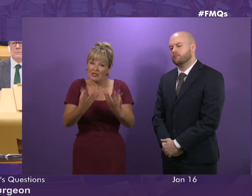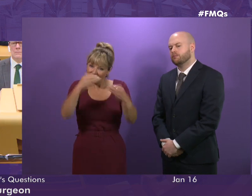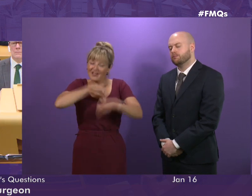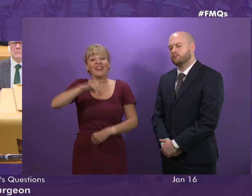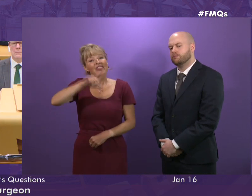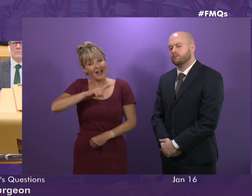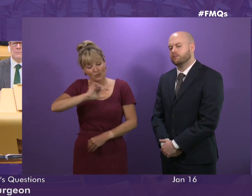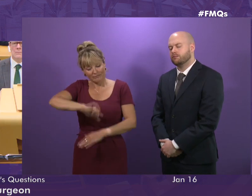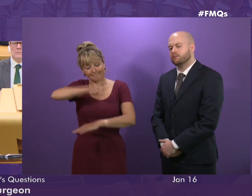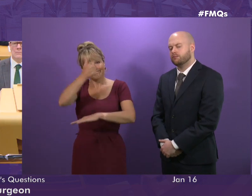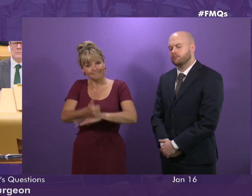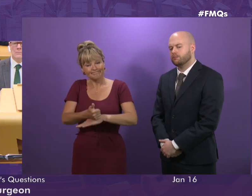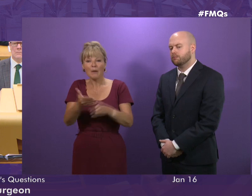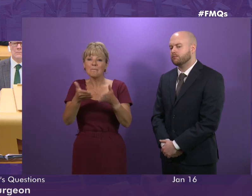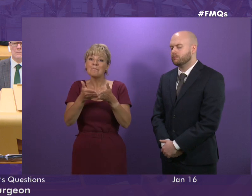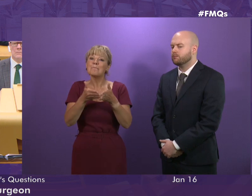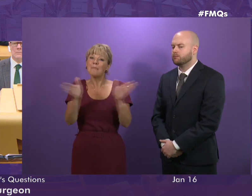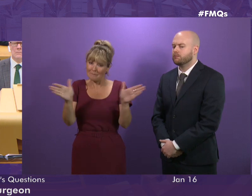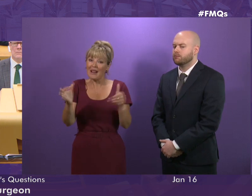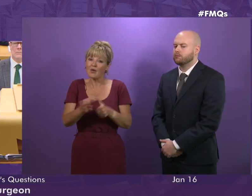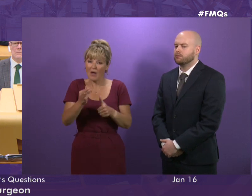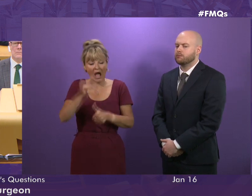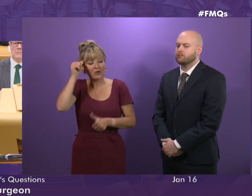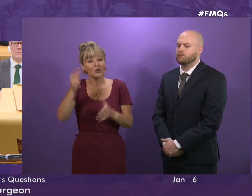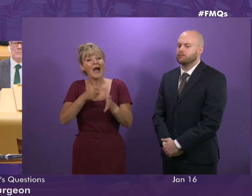I know that Anas Sarwar has welcomed that. I absolutely understand and sympathise with